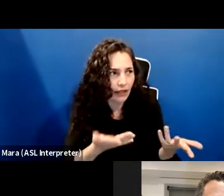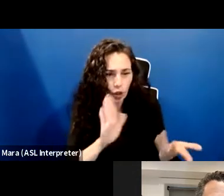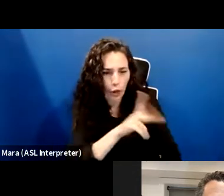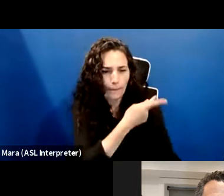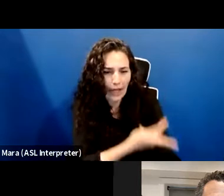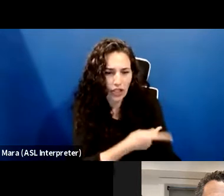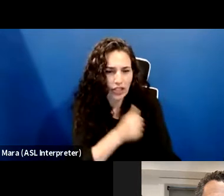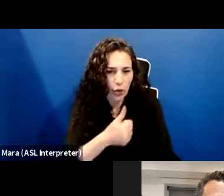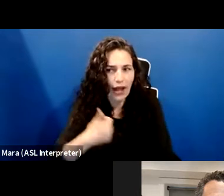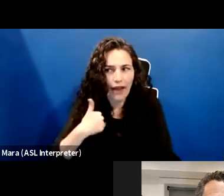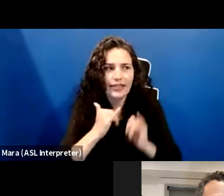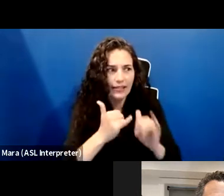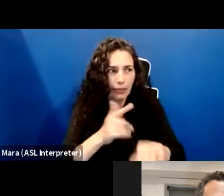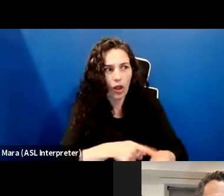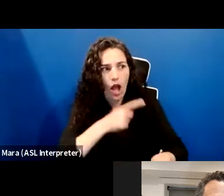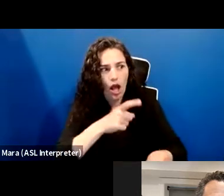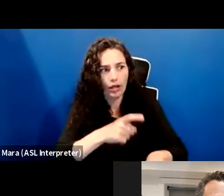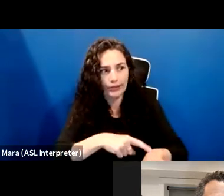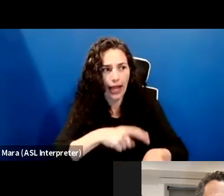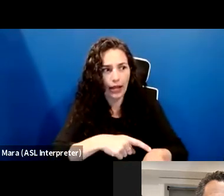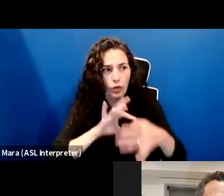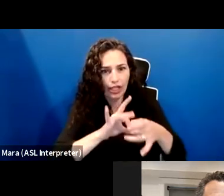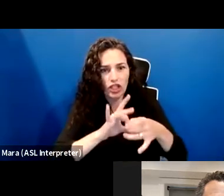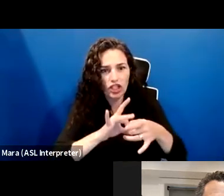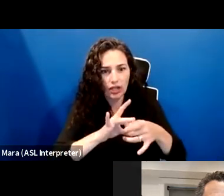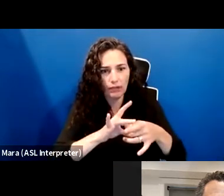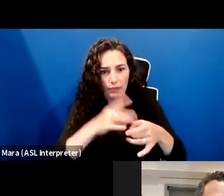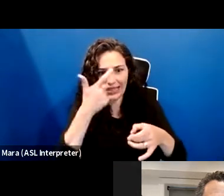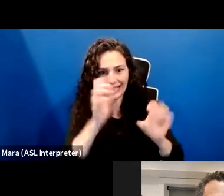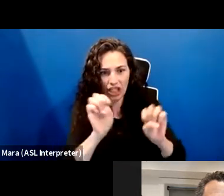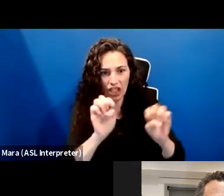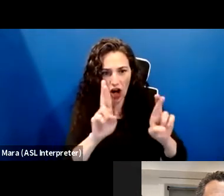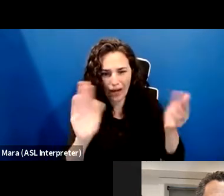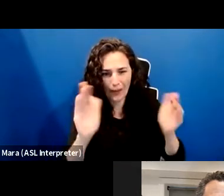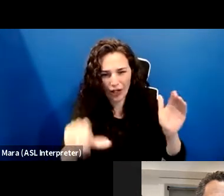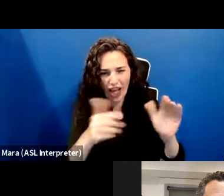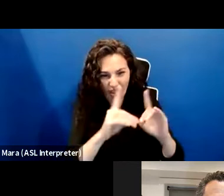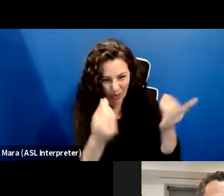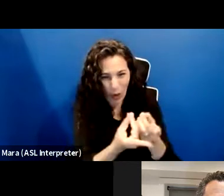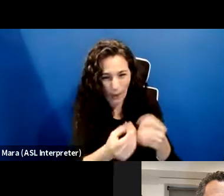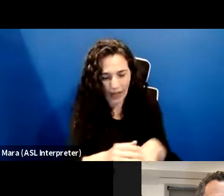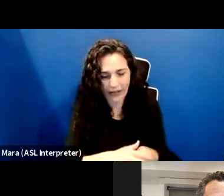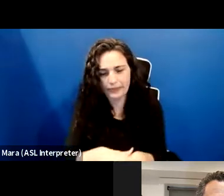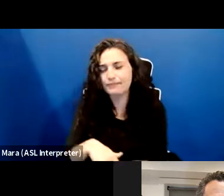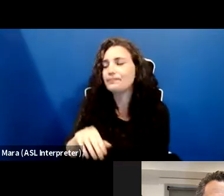that other departments might have. Yeah. So, you know, that was very challenging. And just to have an idea, you know,